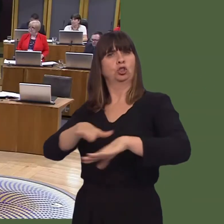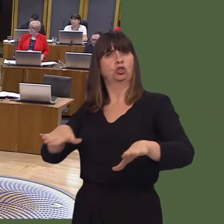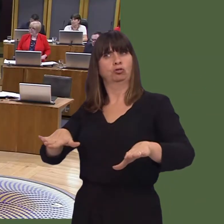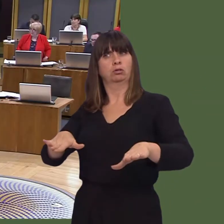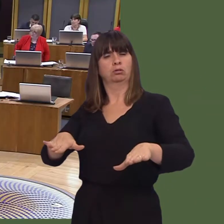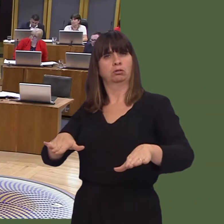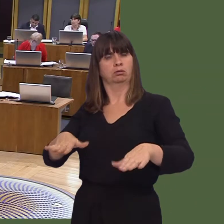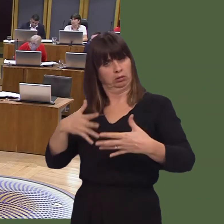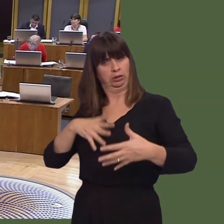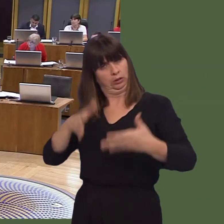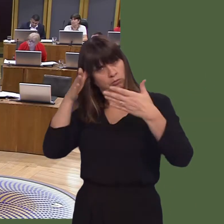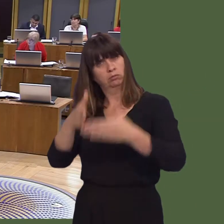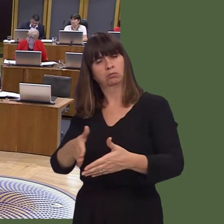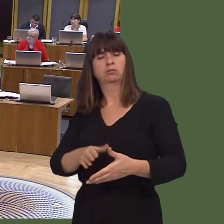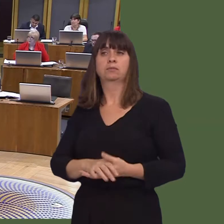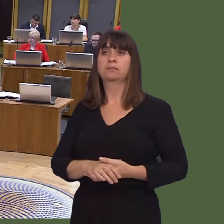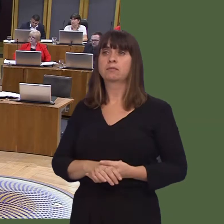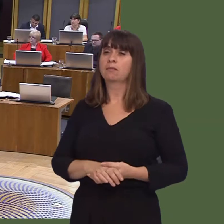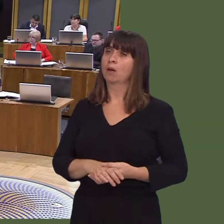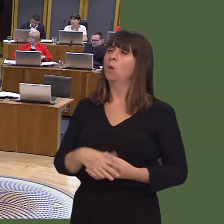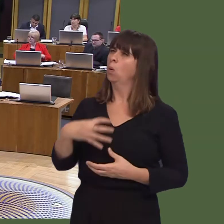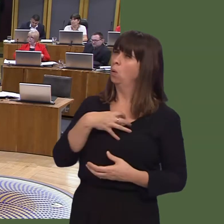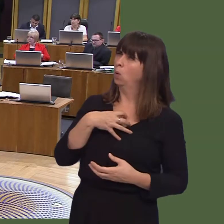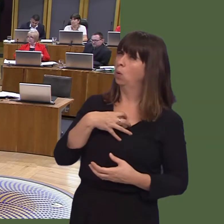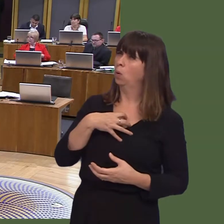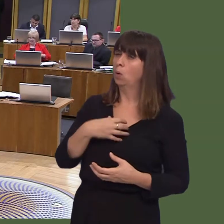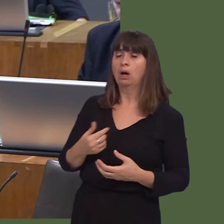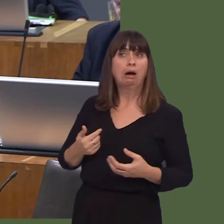Julie James AM: Thank you. Yes, I'm very interested in what the Member said.